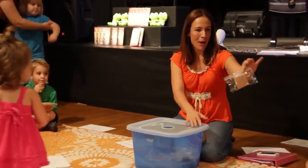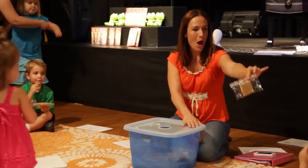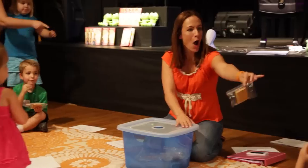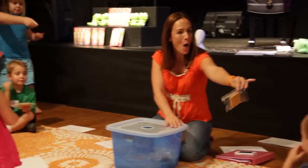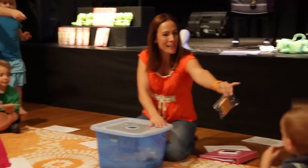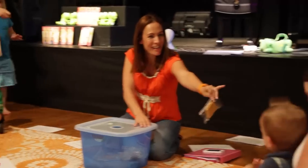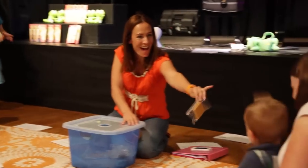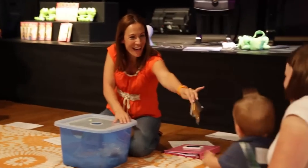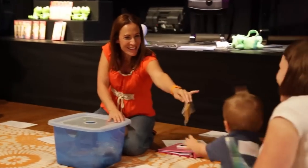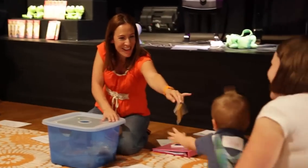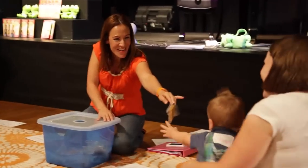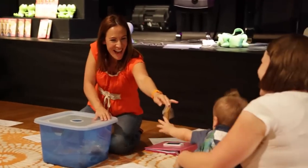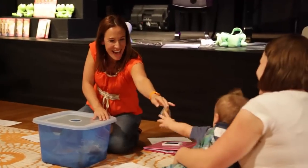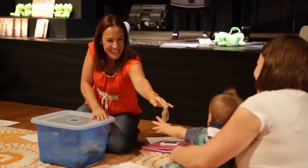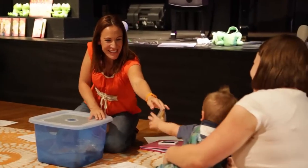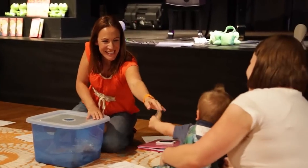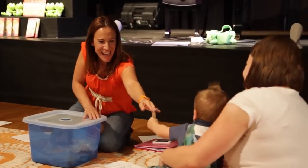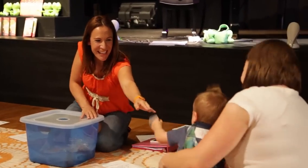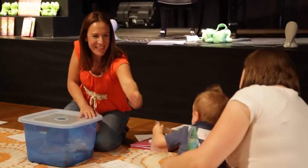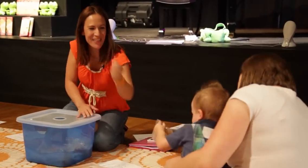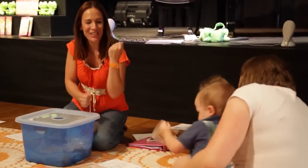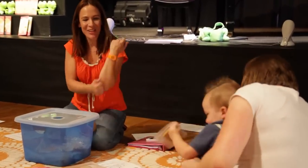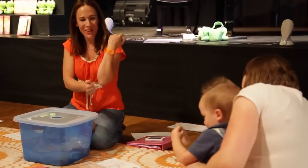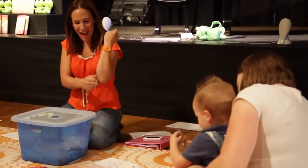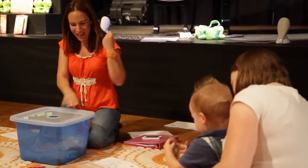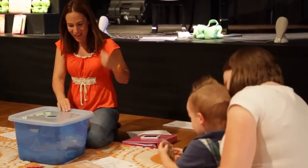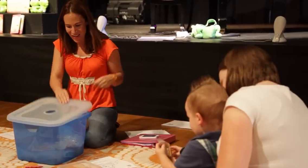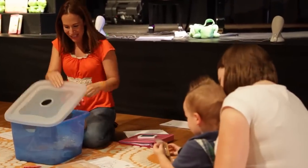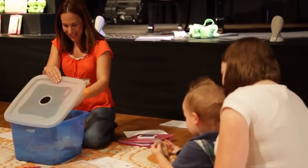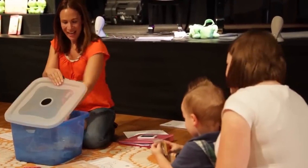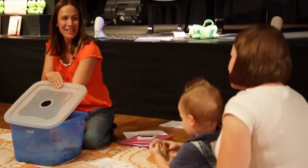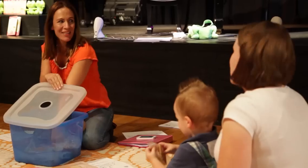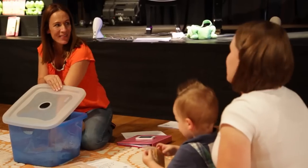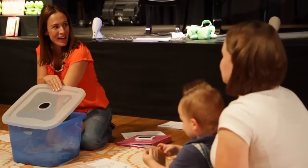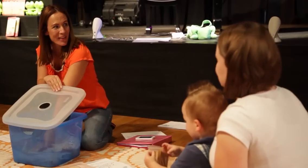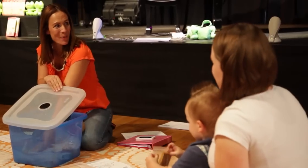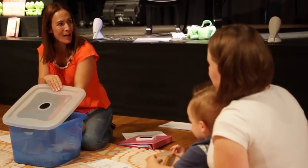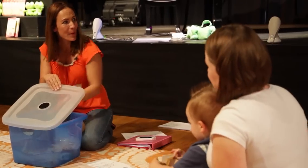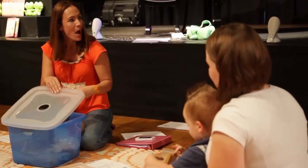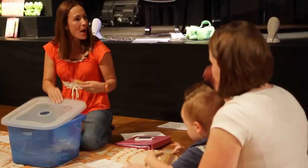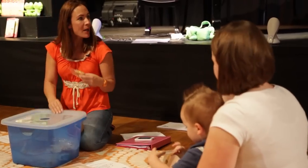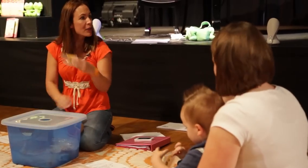Shad, oh, I saw it! So nice! Good signing! Those are your CRACKERS. You are very welcome.